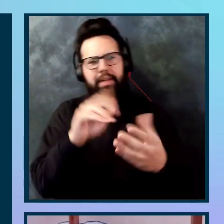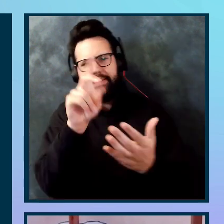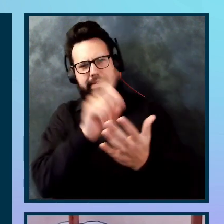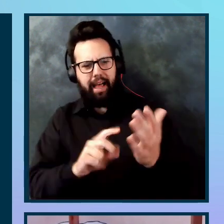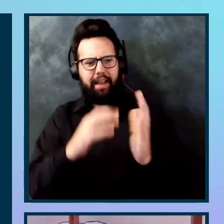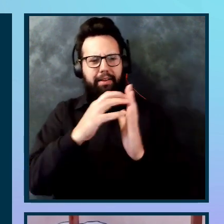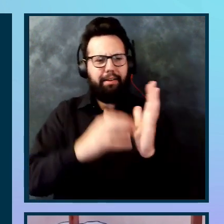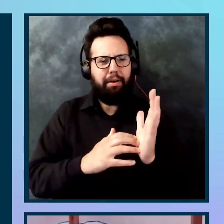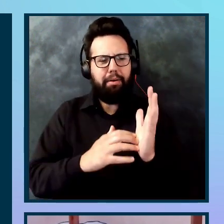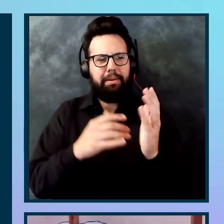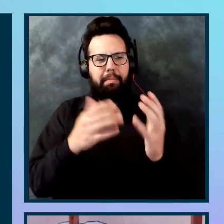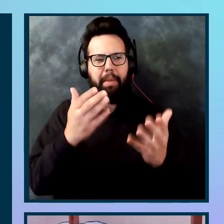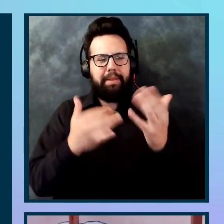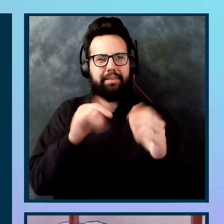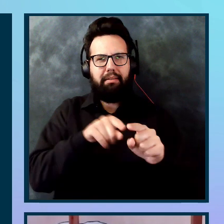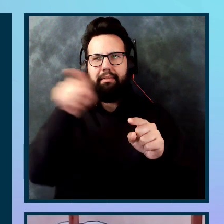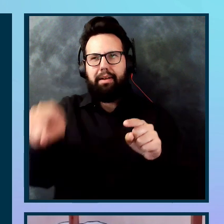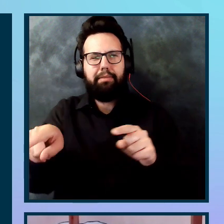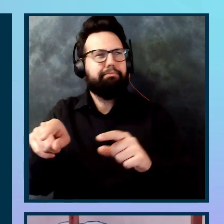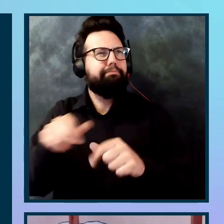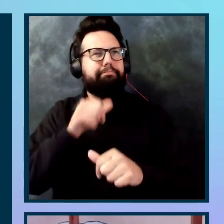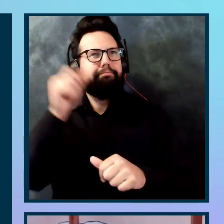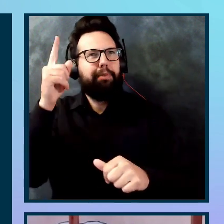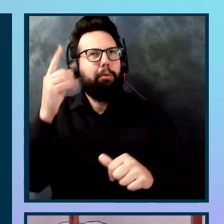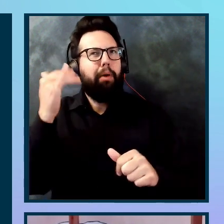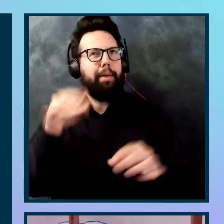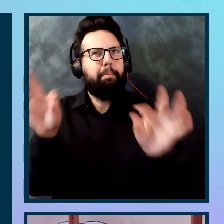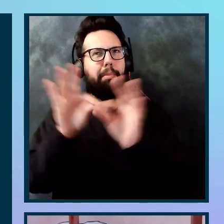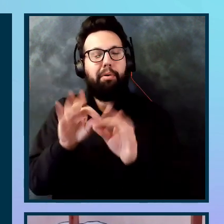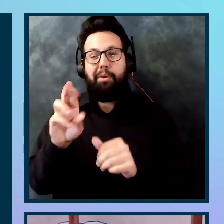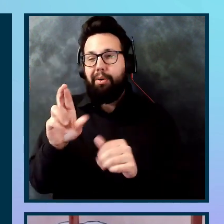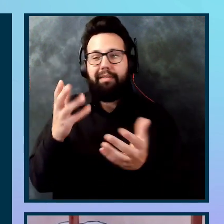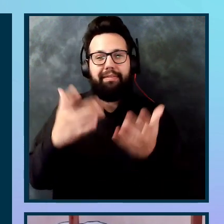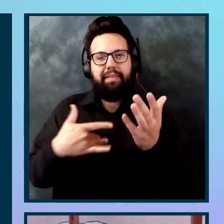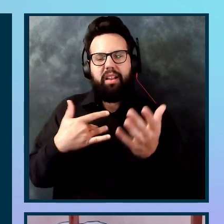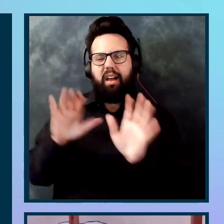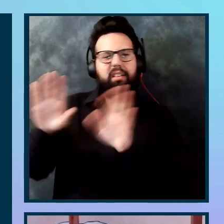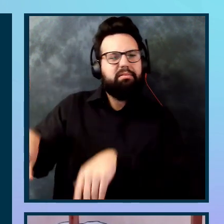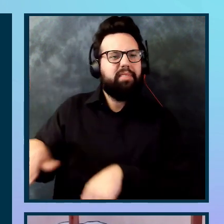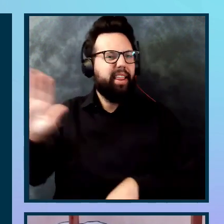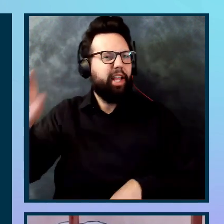Developers who see this might think, "Well, that's just what they think. "That's just what the designer thinks "that should be coded as.